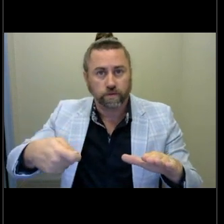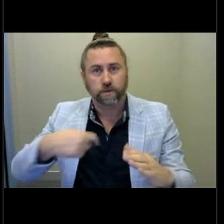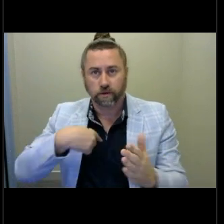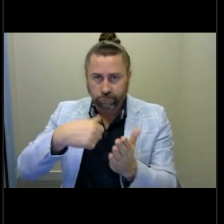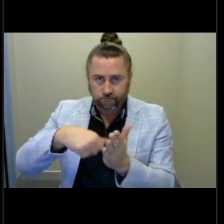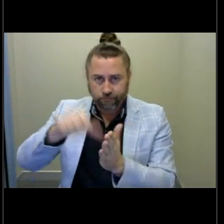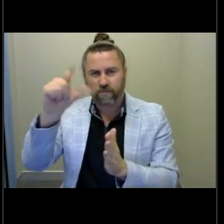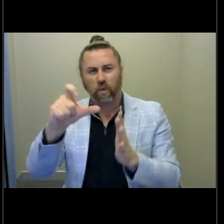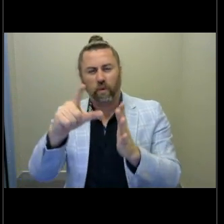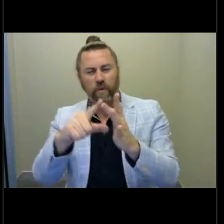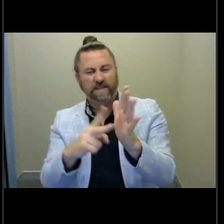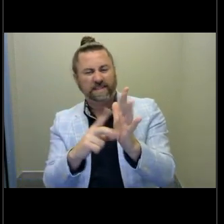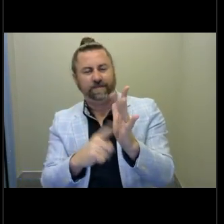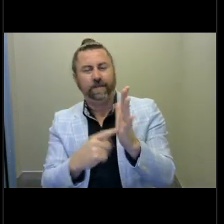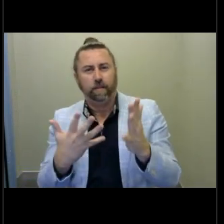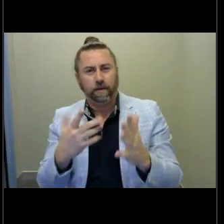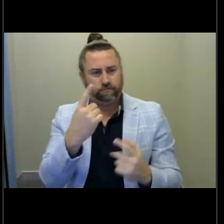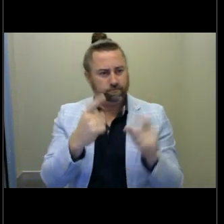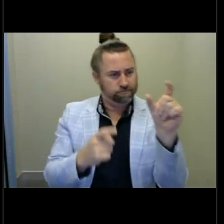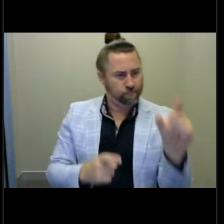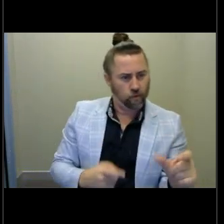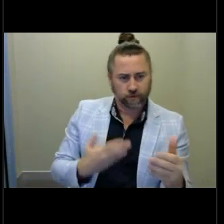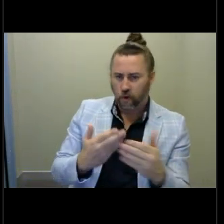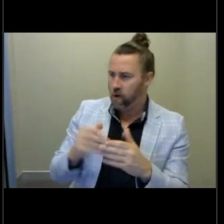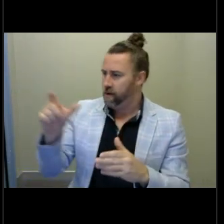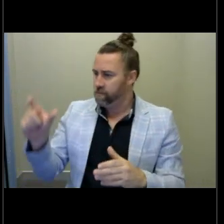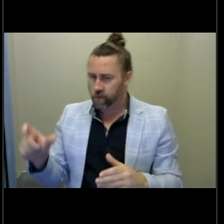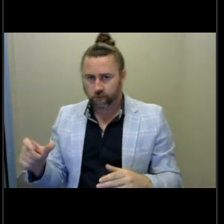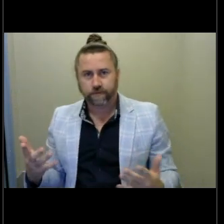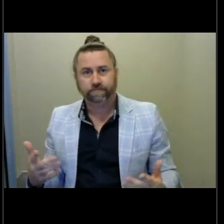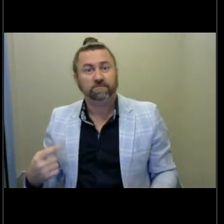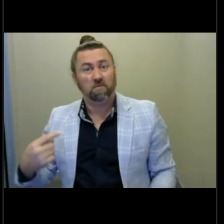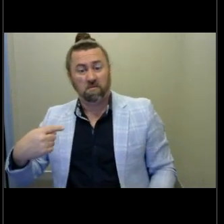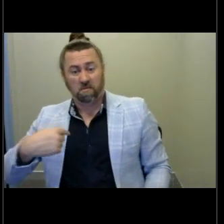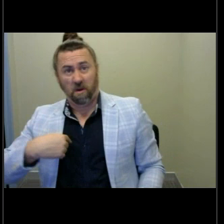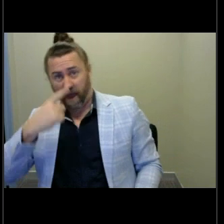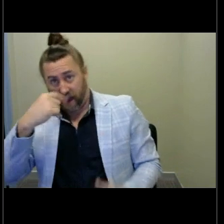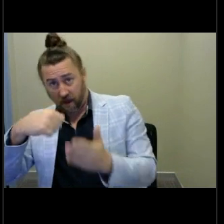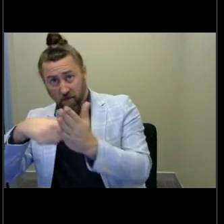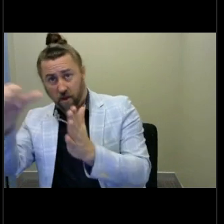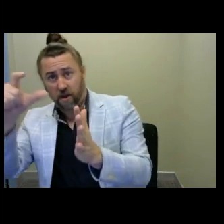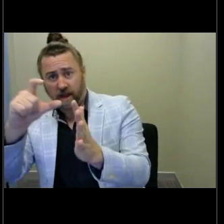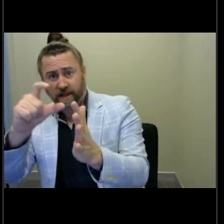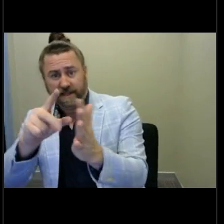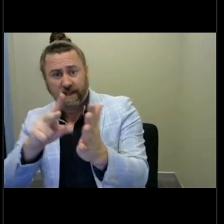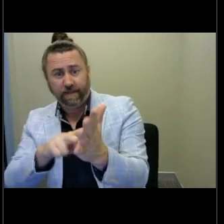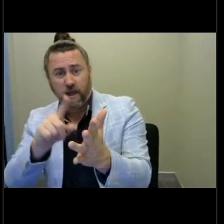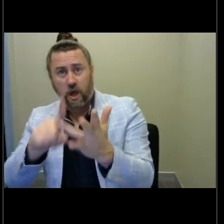Like I said, a person can apply on their own behalf or someone else can apply on your client's behalf.